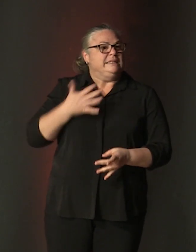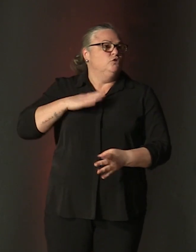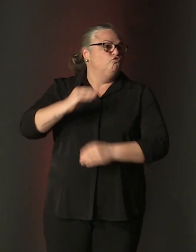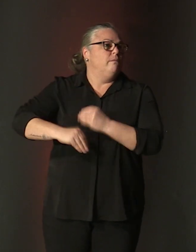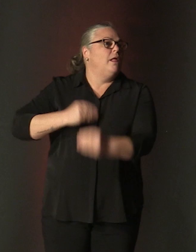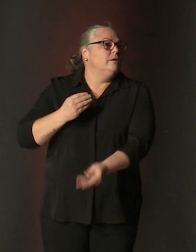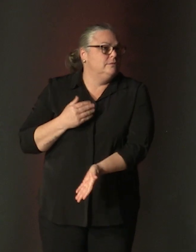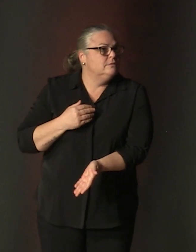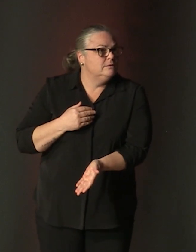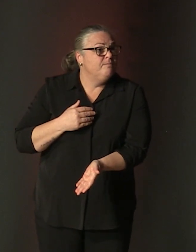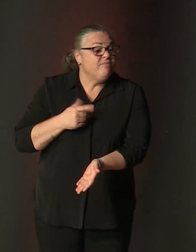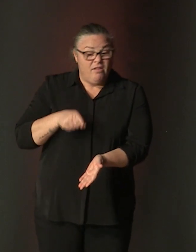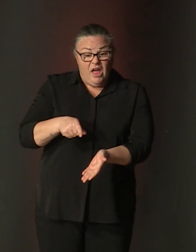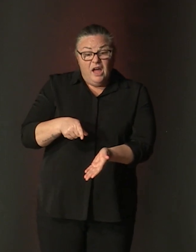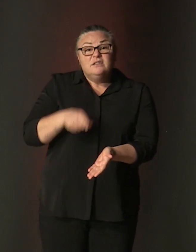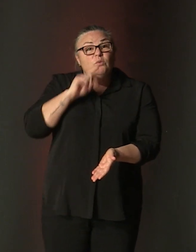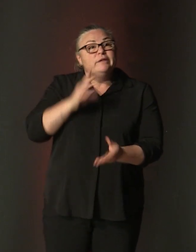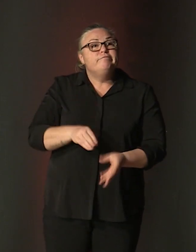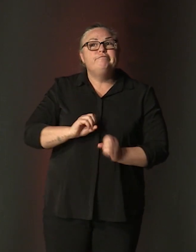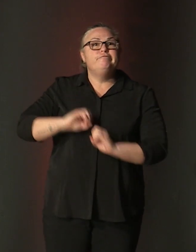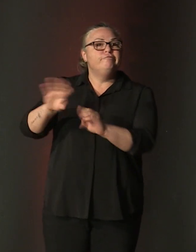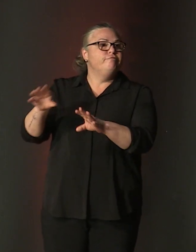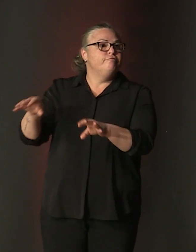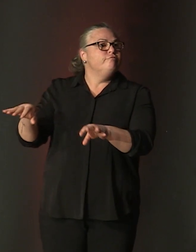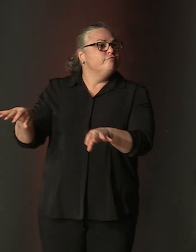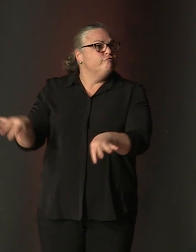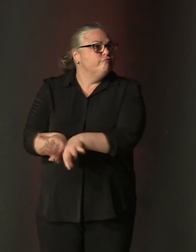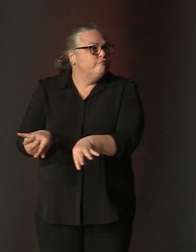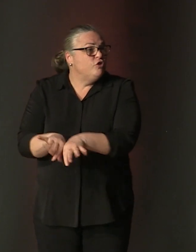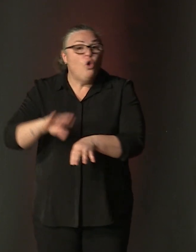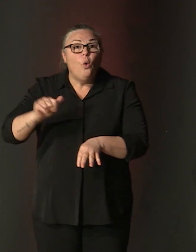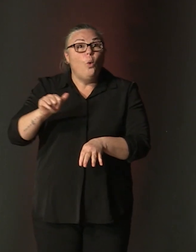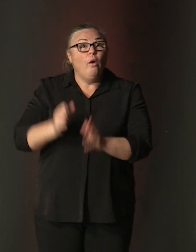because the quality of the plastic is too low for further recycling.